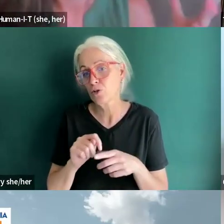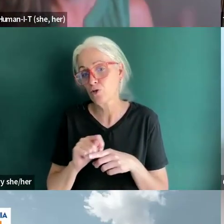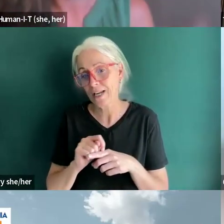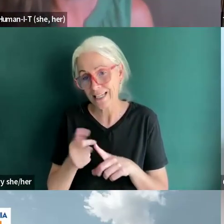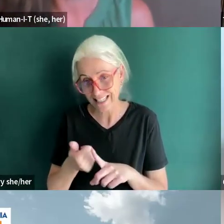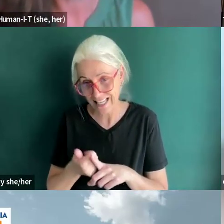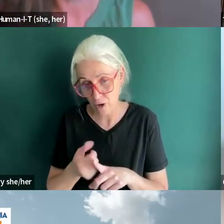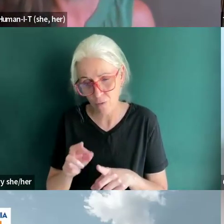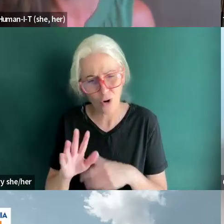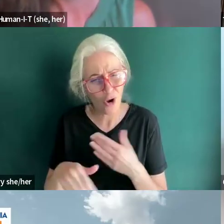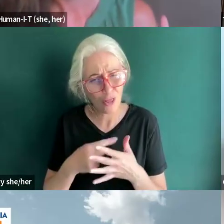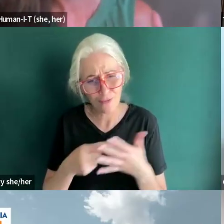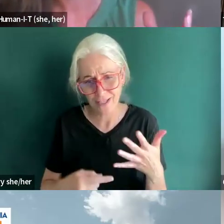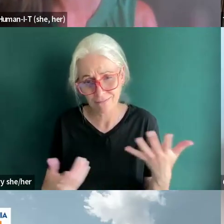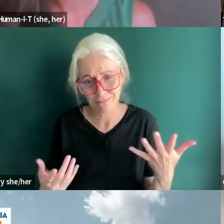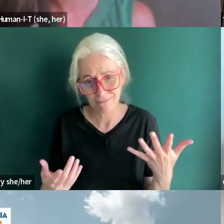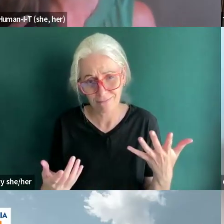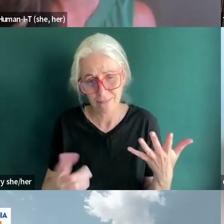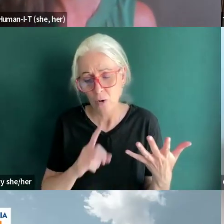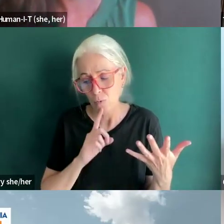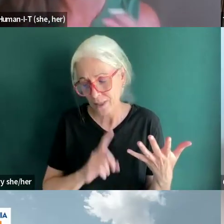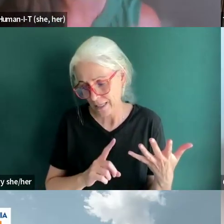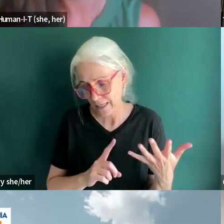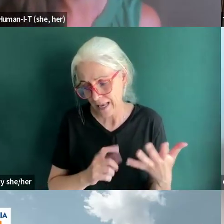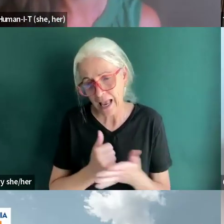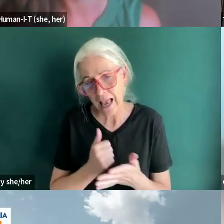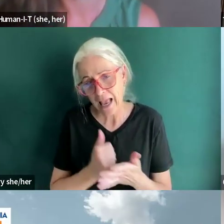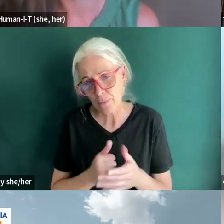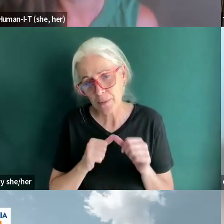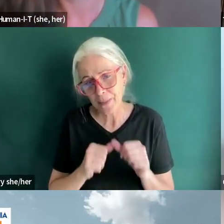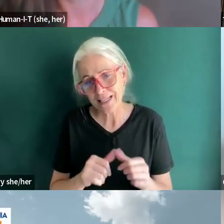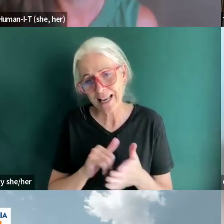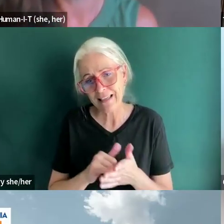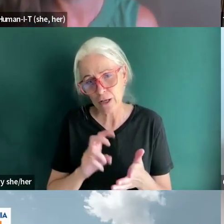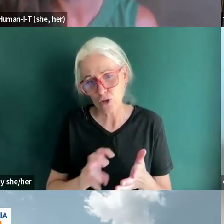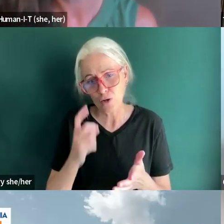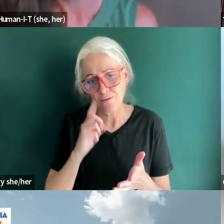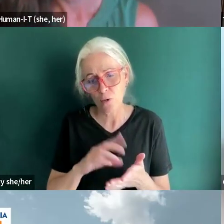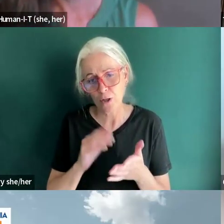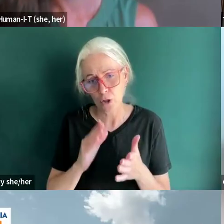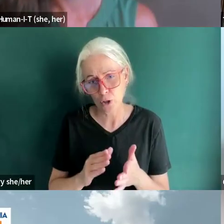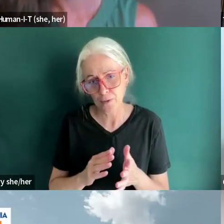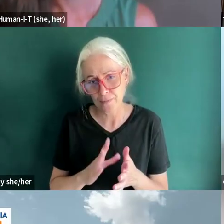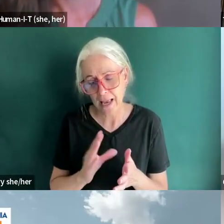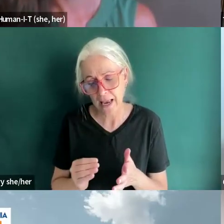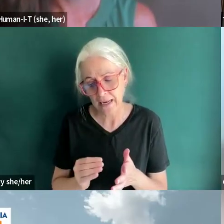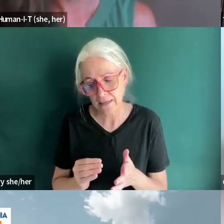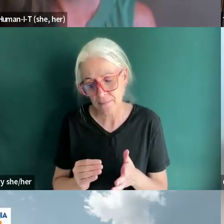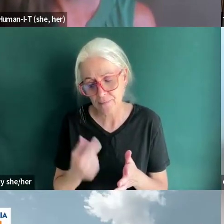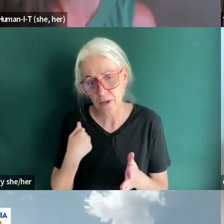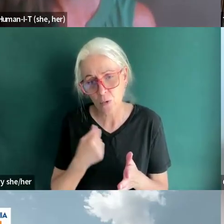or all of the above. It really, you know, it helps maintain that journey for the learner. And we do